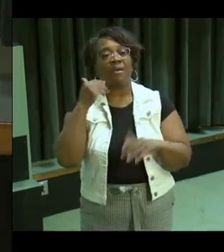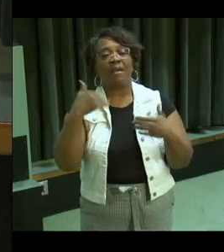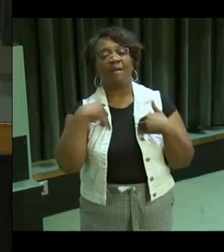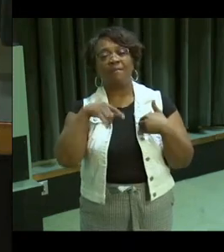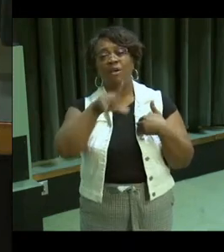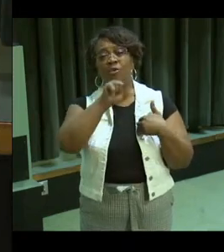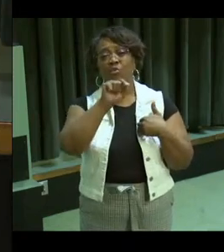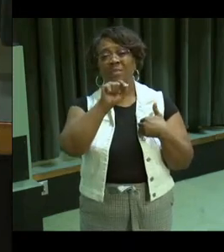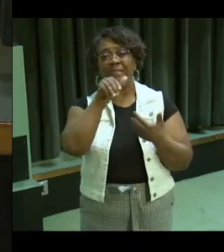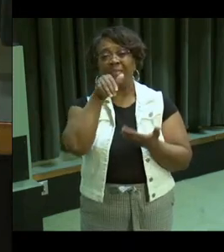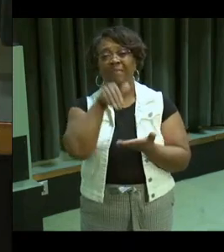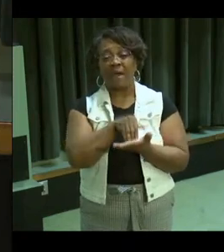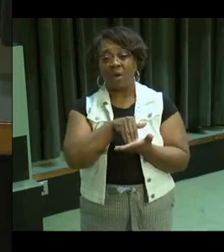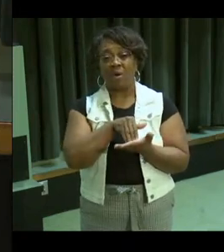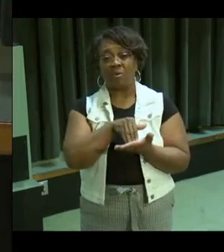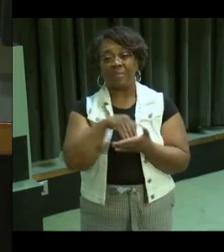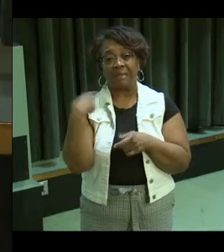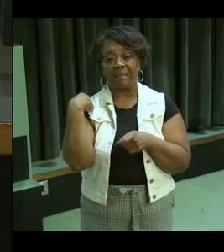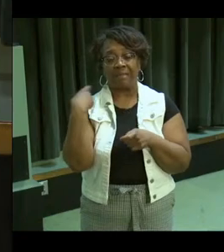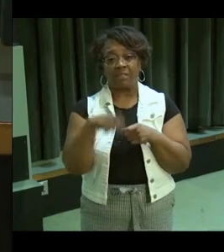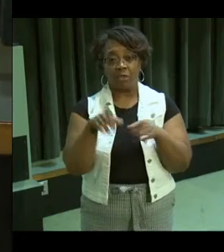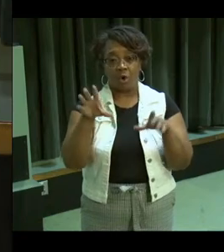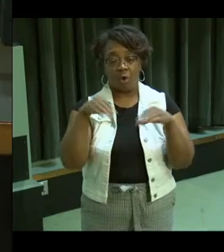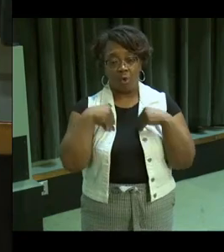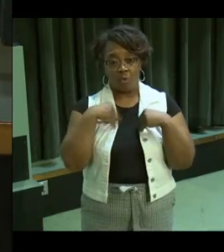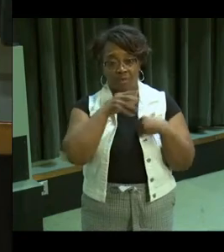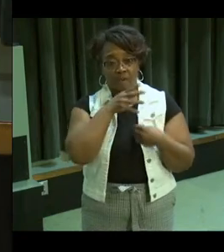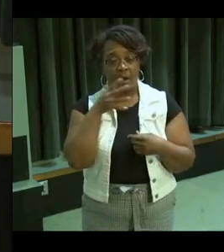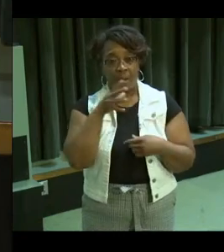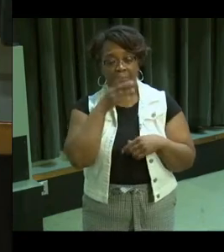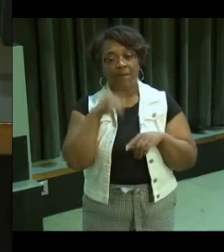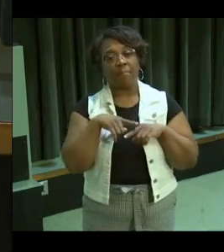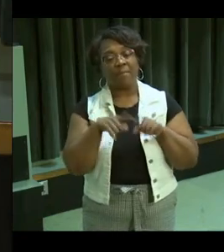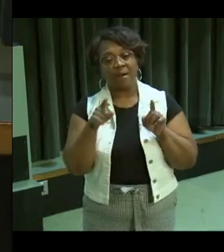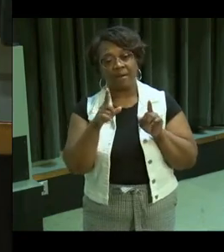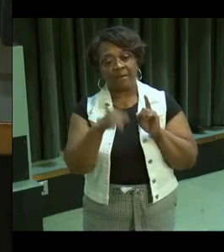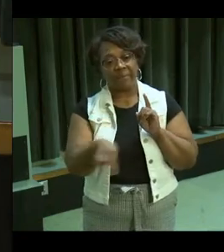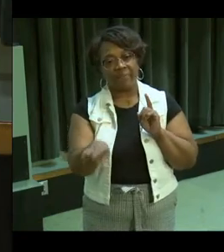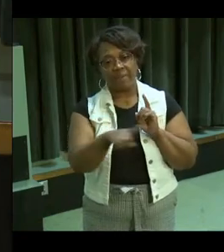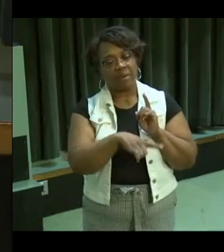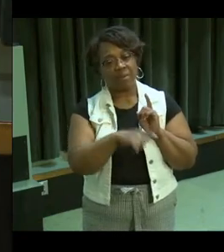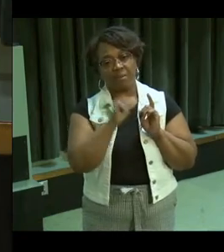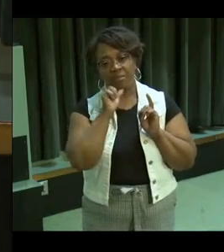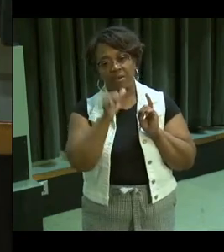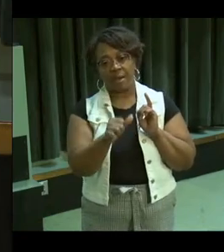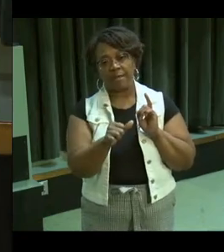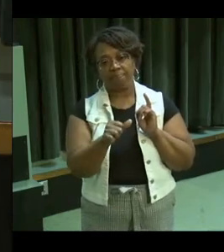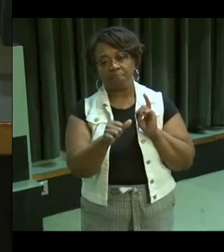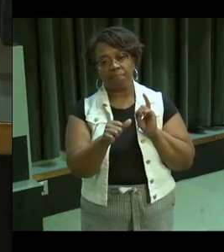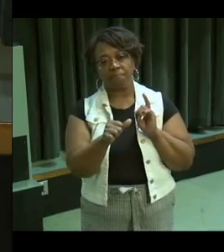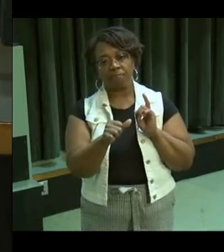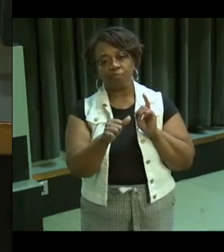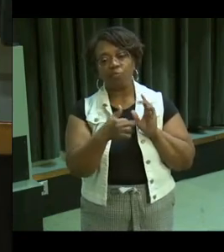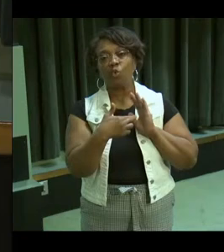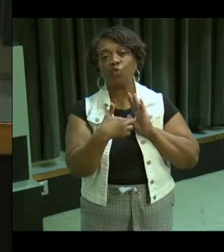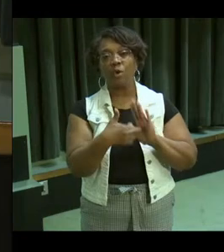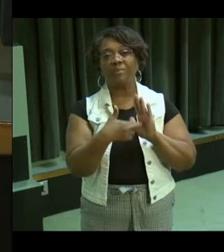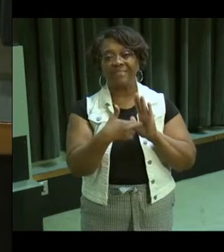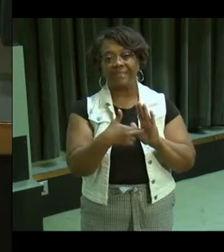California, there's 20,000 and,